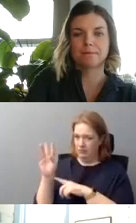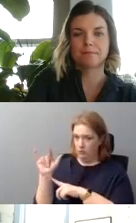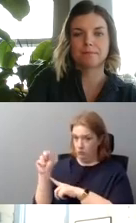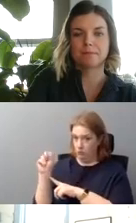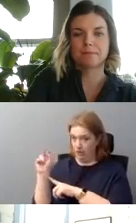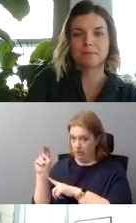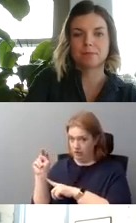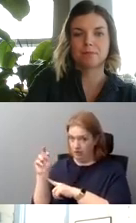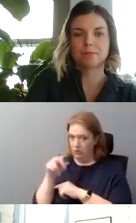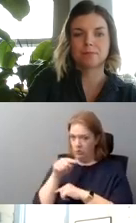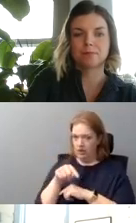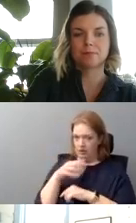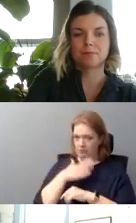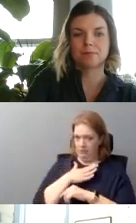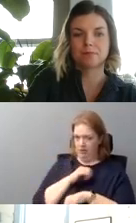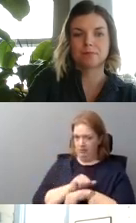This position, it's kind of developed into like,